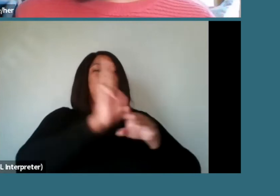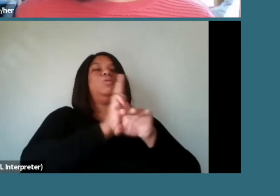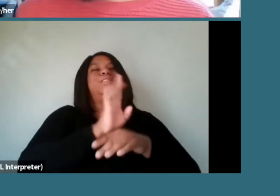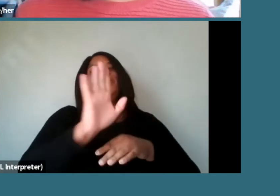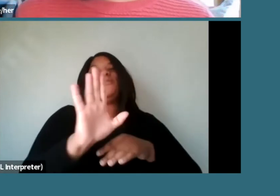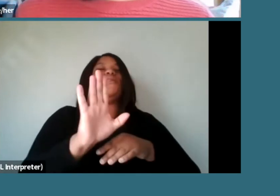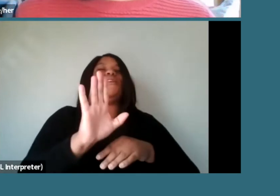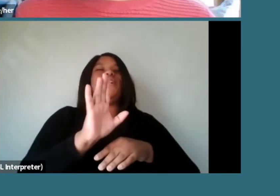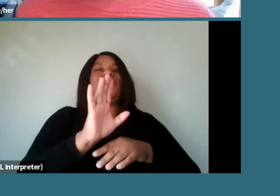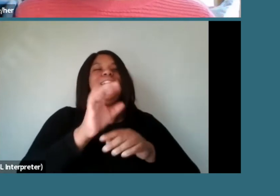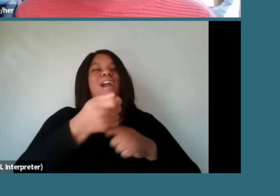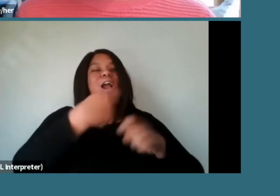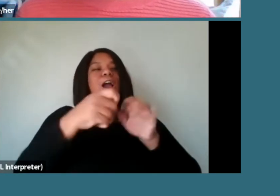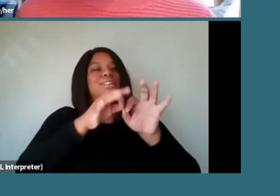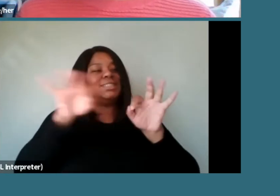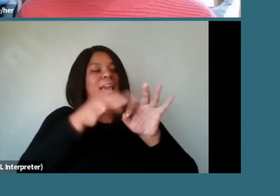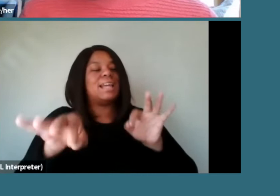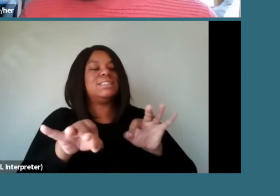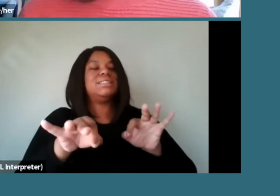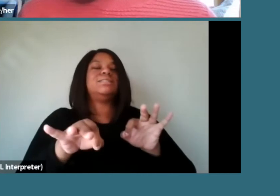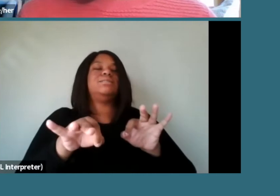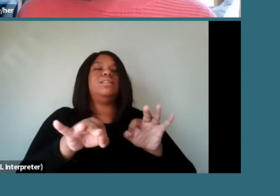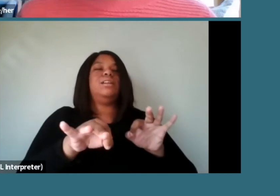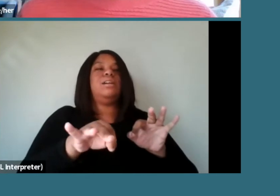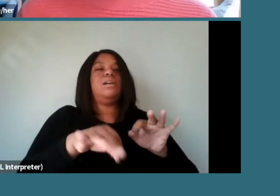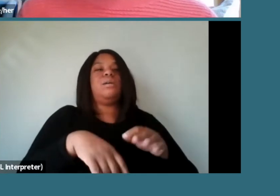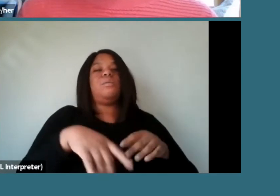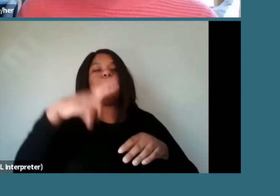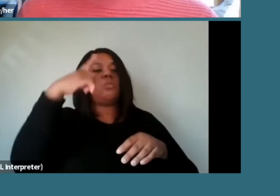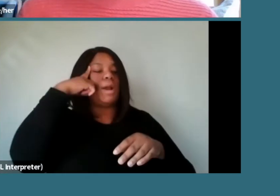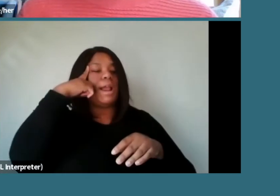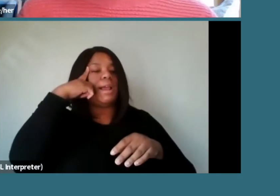So what we're going to encourage everyone to do is if you have your phone nearby or